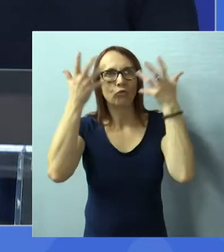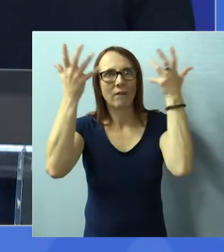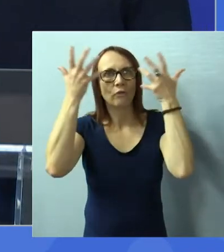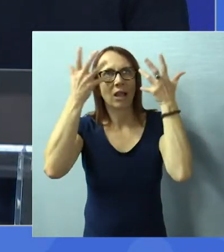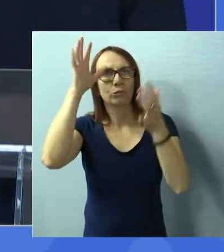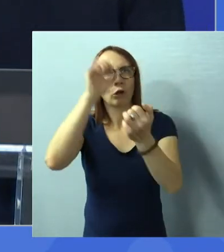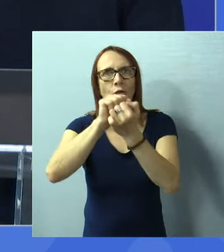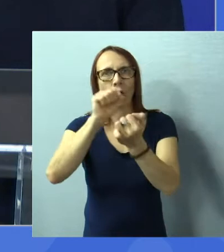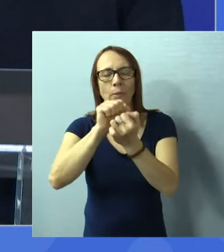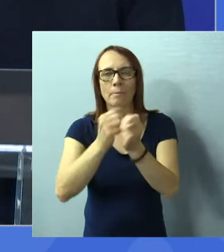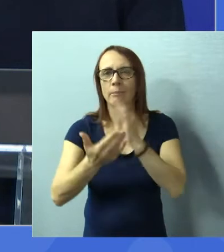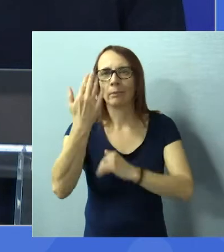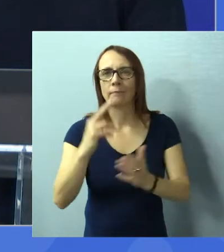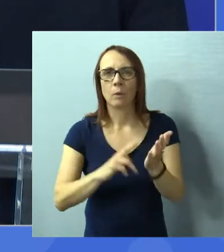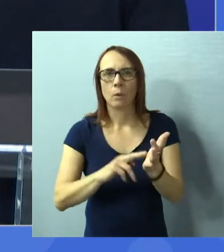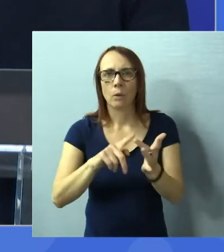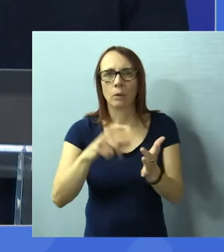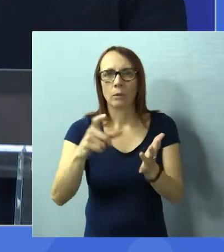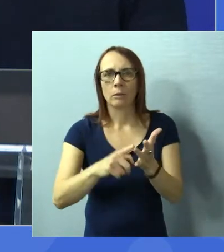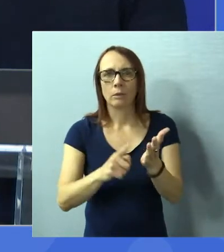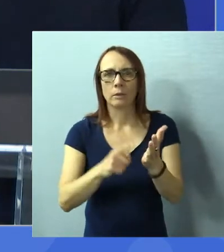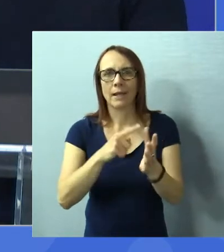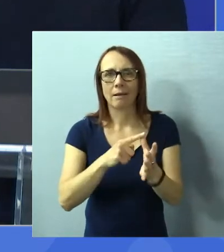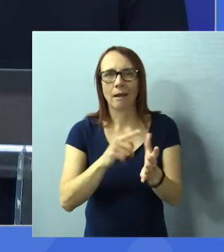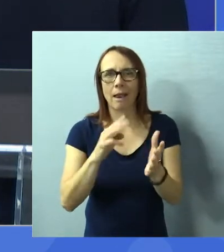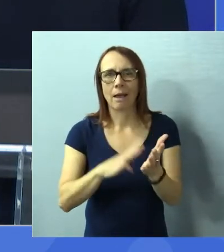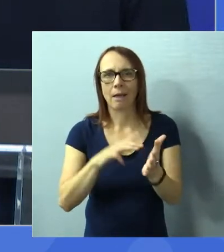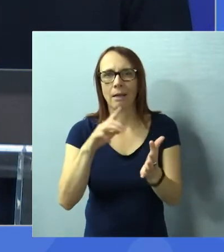McEwen had covered with you in the first week about the Scotland's constitutional